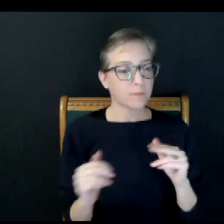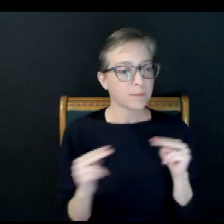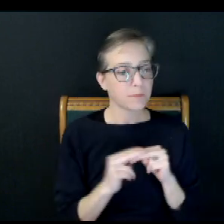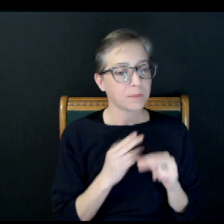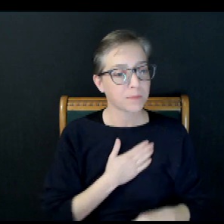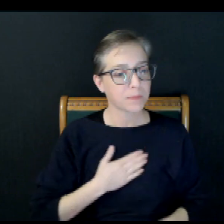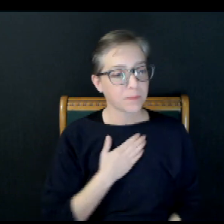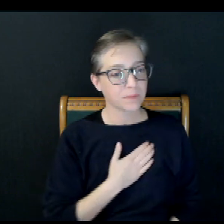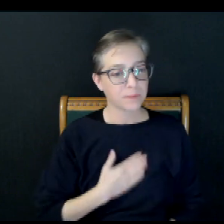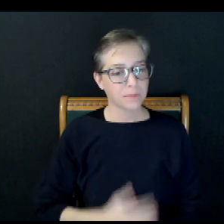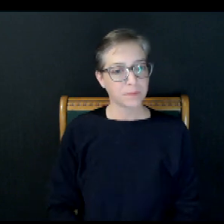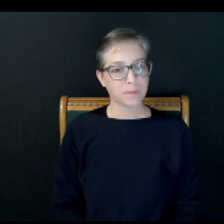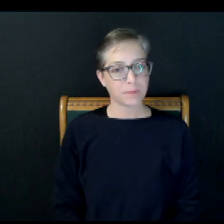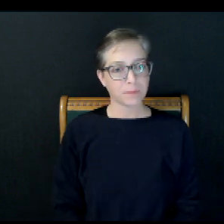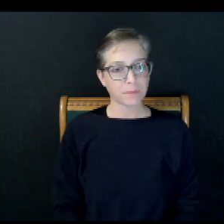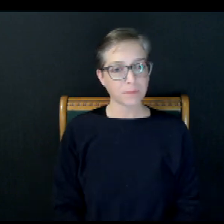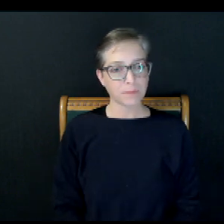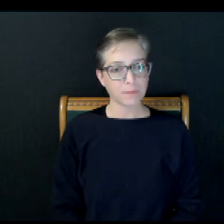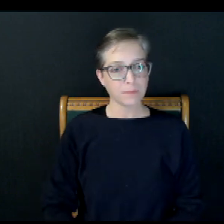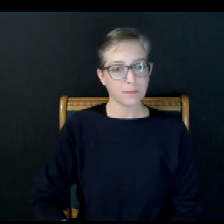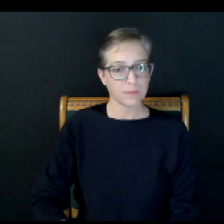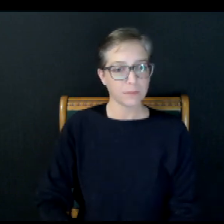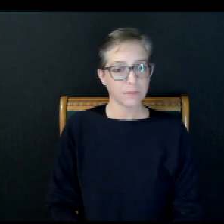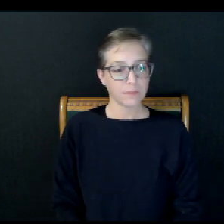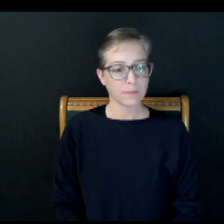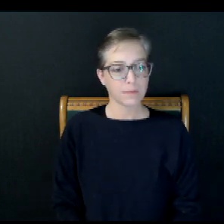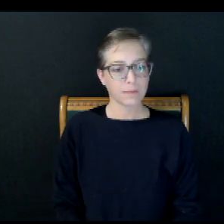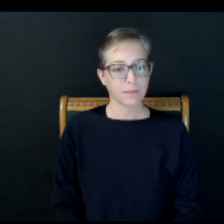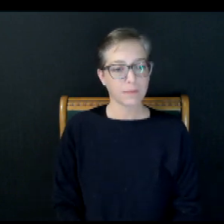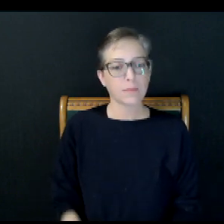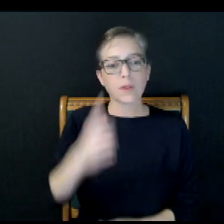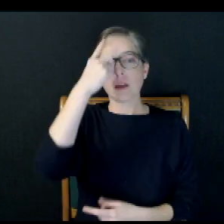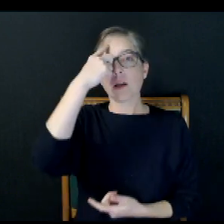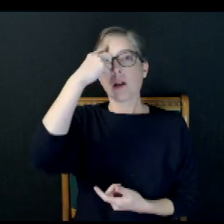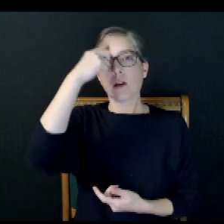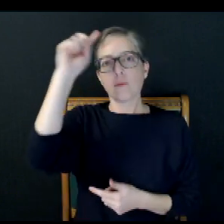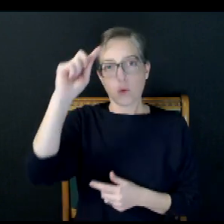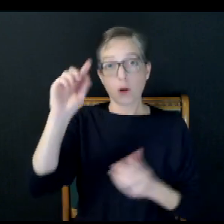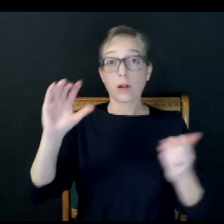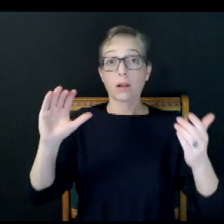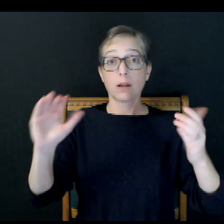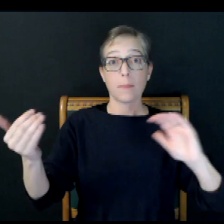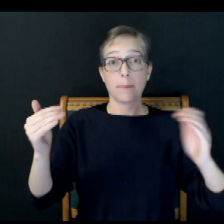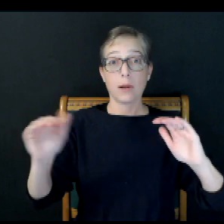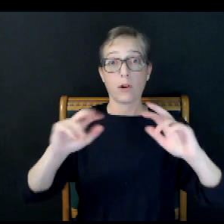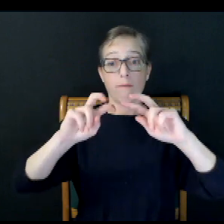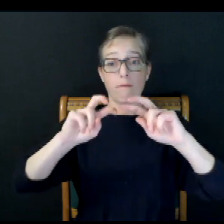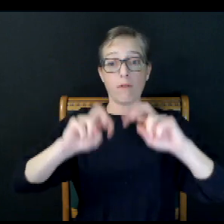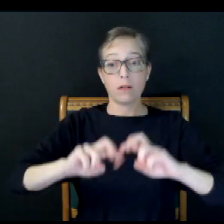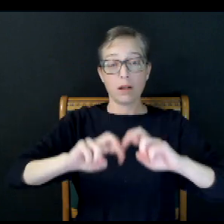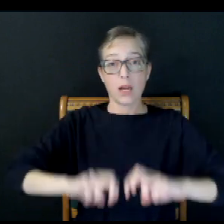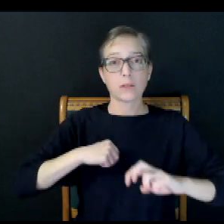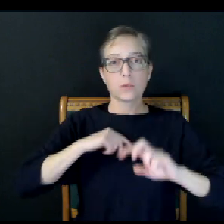For the majority of our comparative analysis, we focused on racial categories